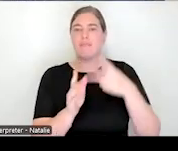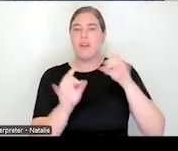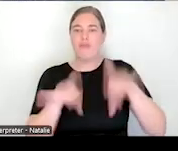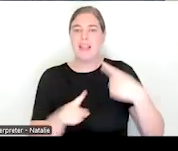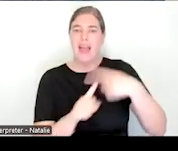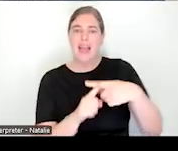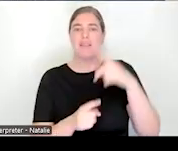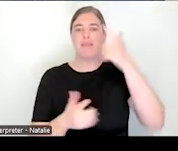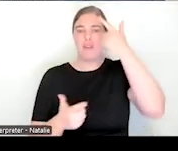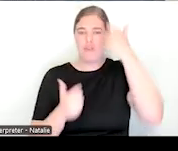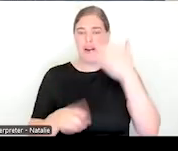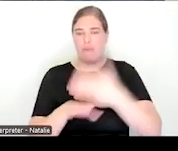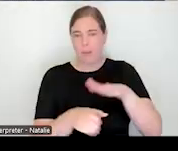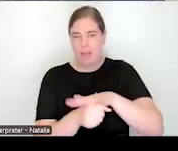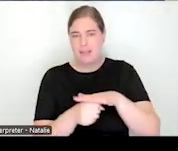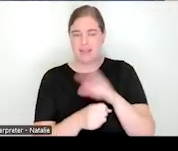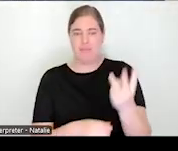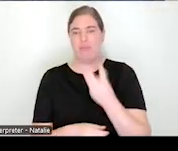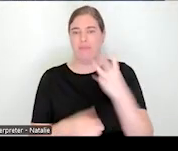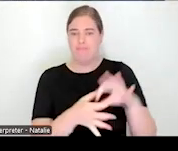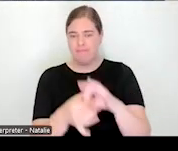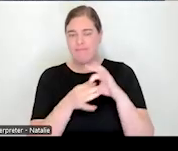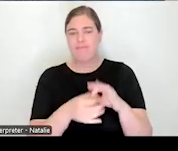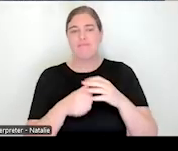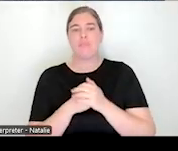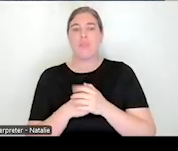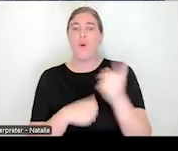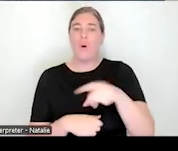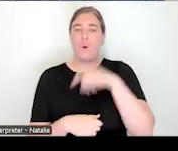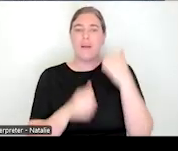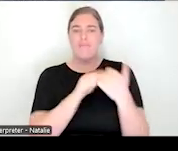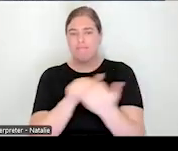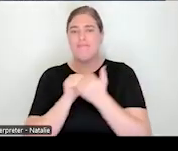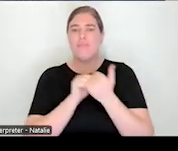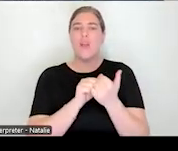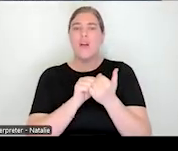So we can all work together with the Office for the Arts to tackle ableism and improve